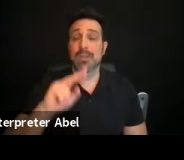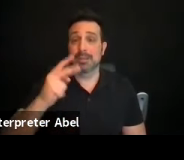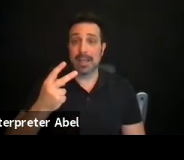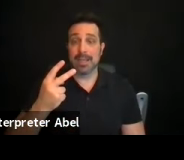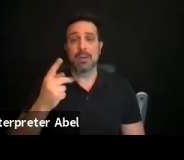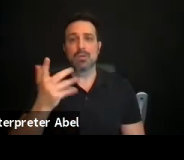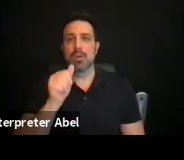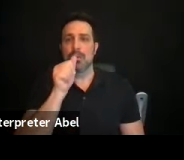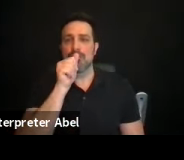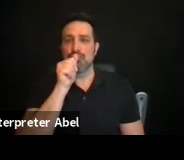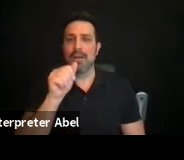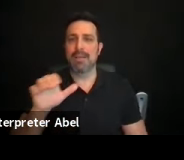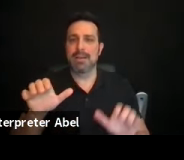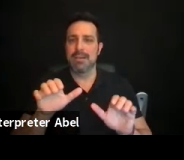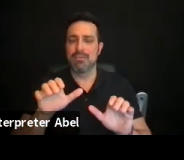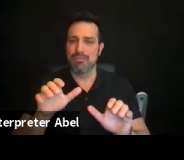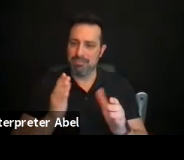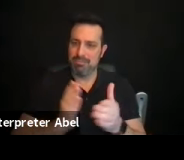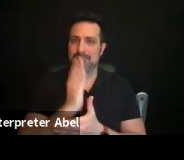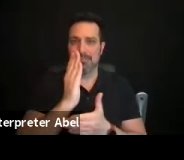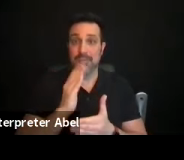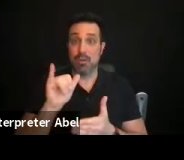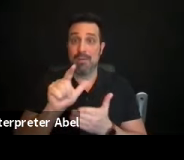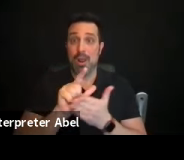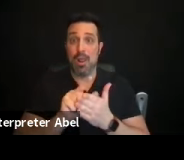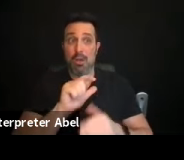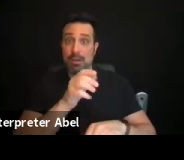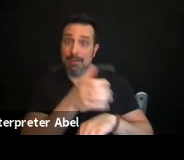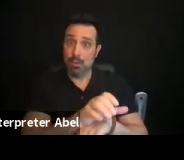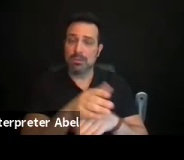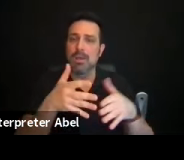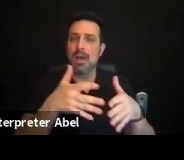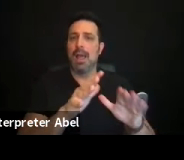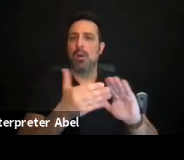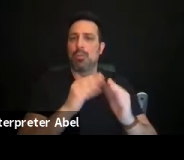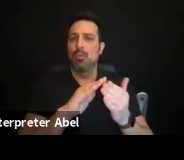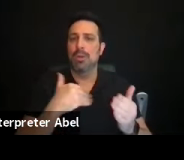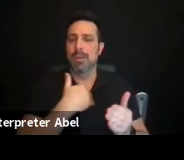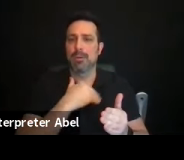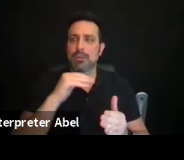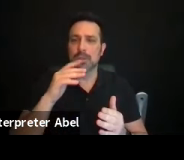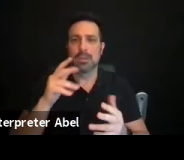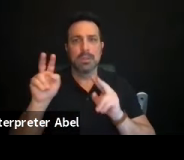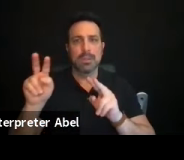governments communicating with federal agents for immigration enforcement. The second way is not only this